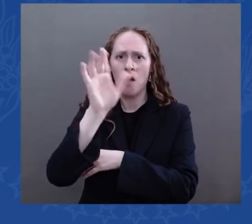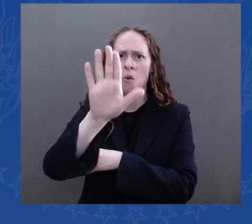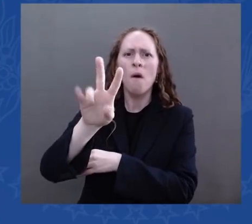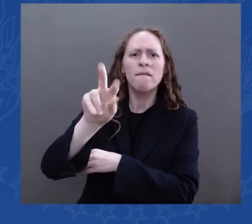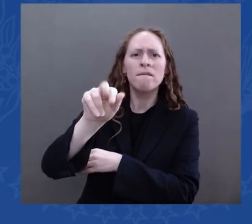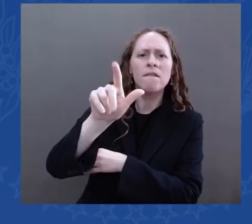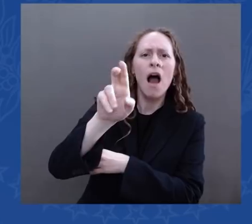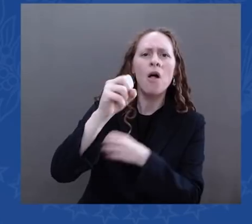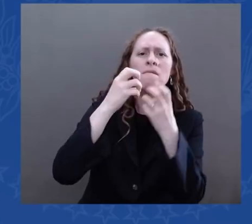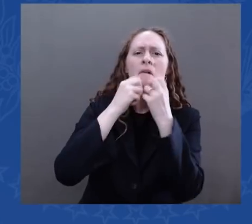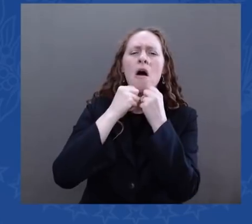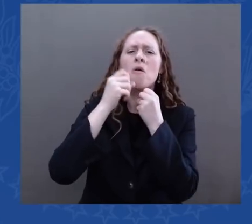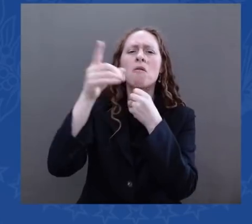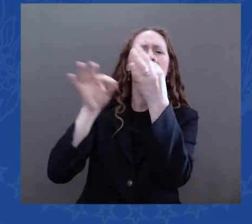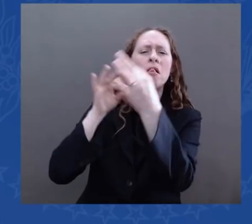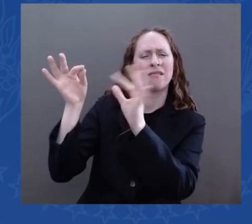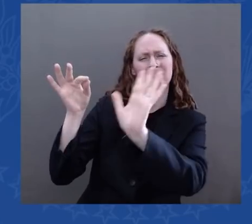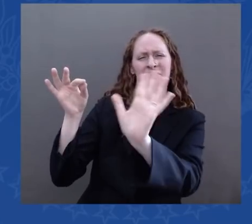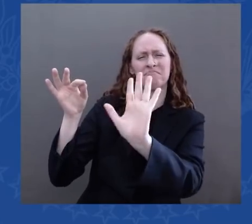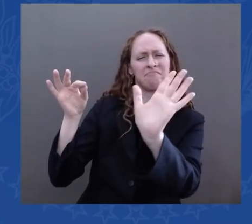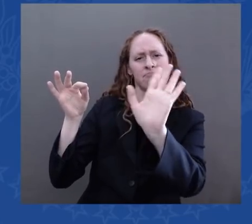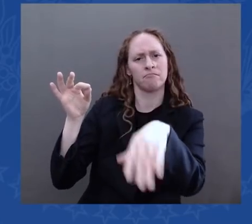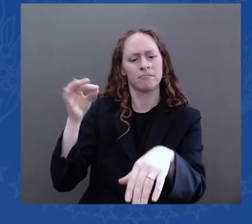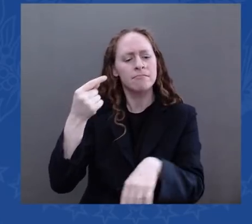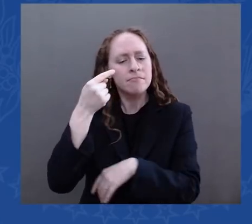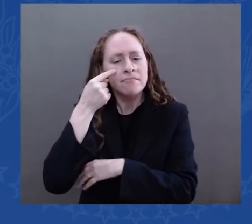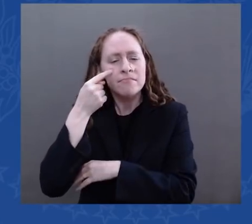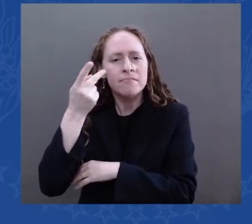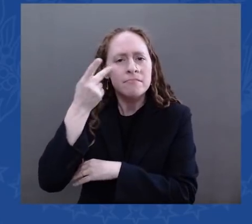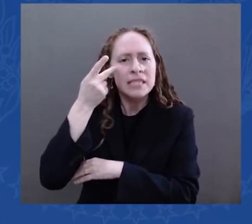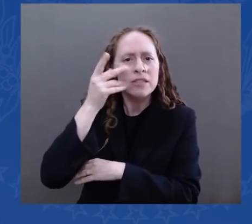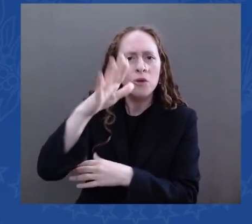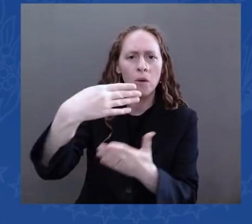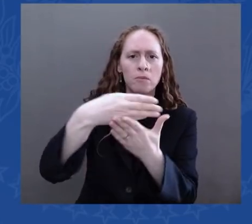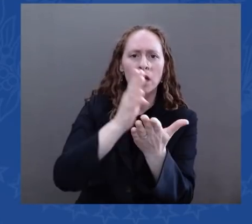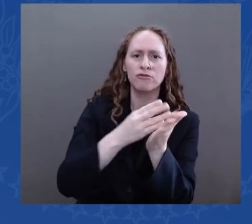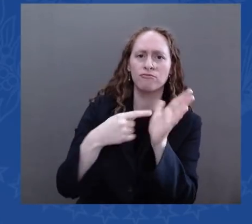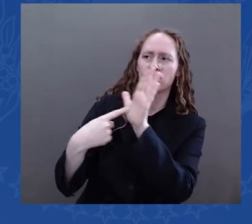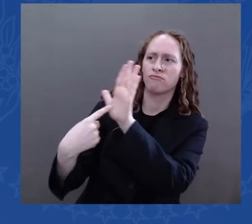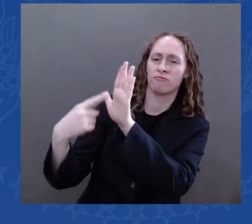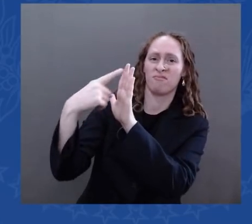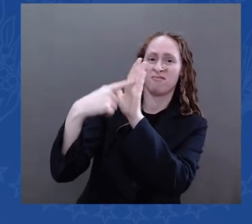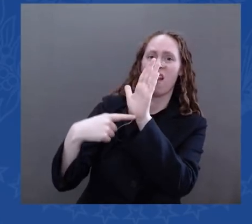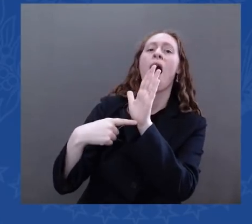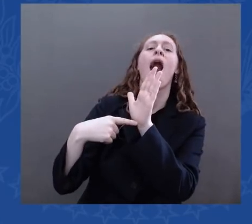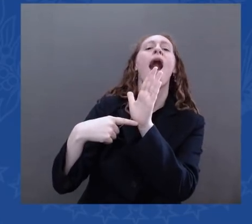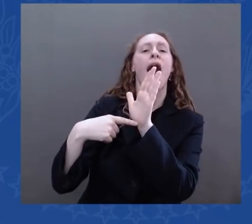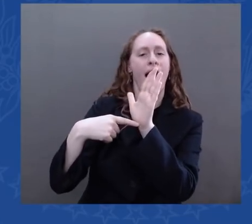Show me your budget, and I'll tell you what you value." Well, the budget I'm releasing today sends a clear message